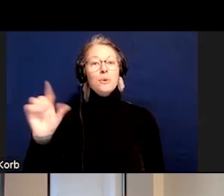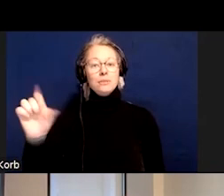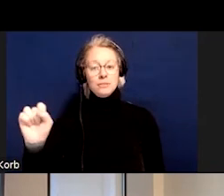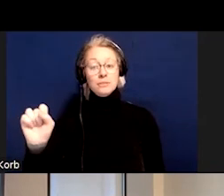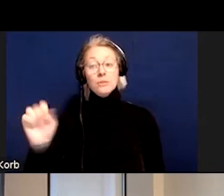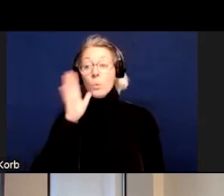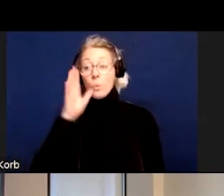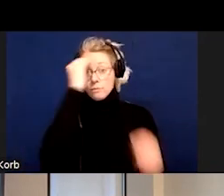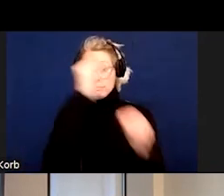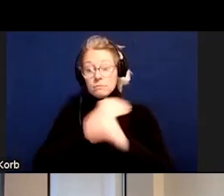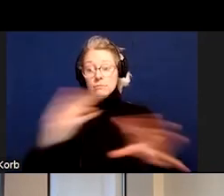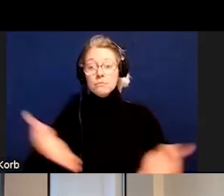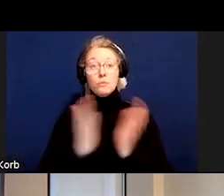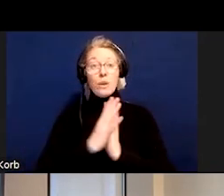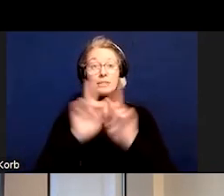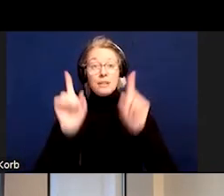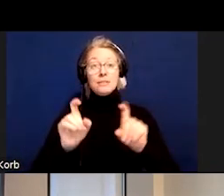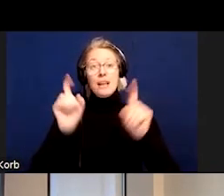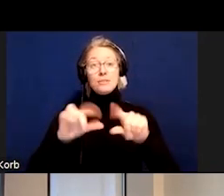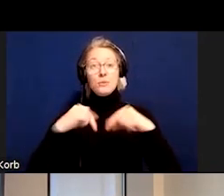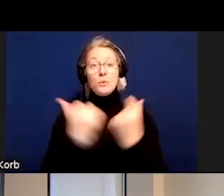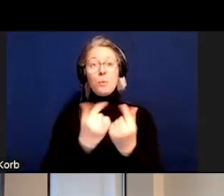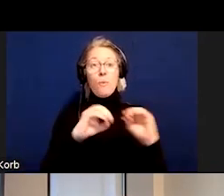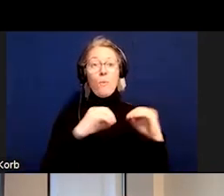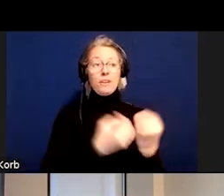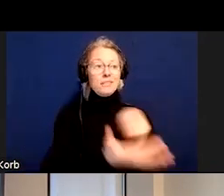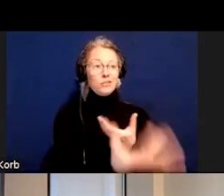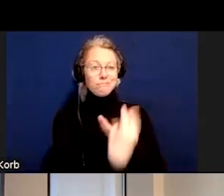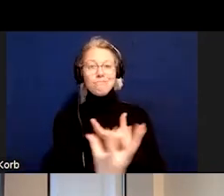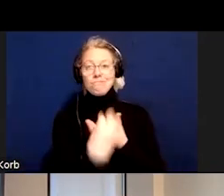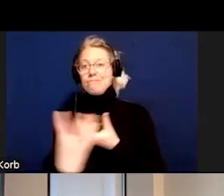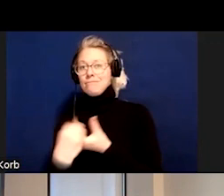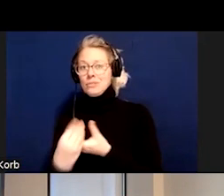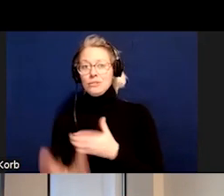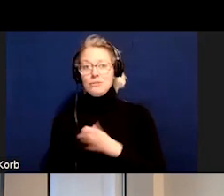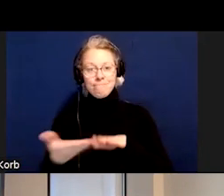a pilot group of organizations to participate in this initiative. I would recommend going